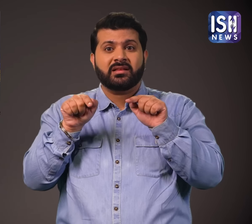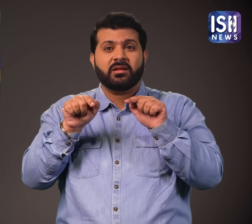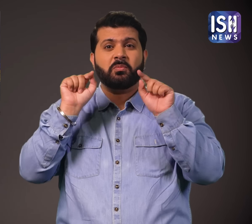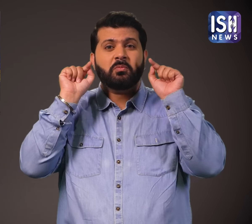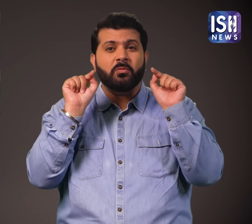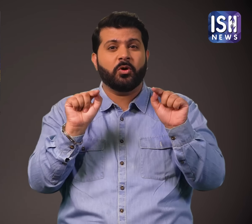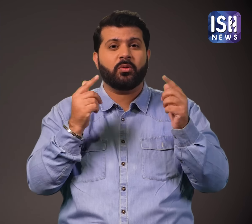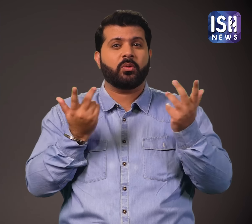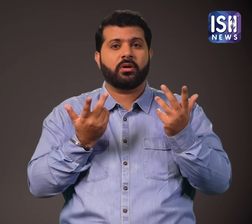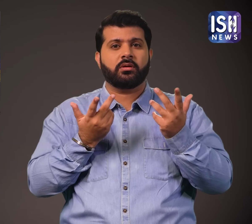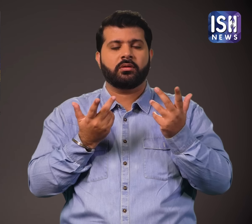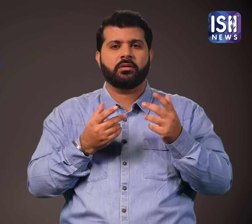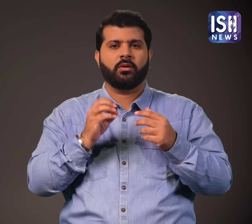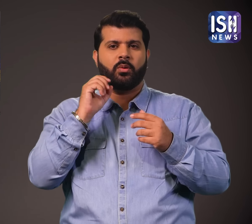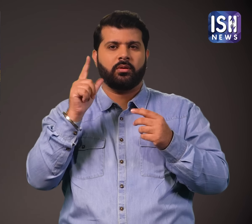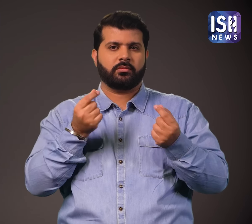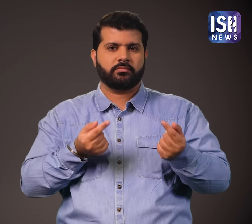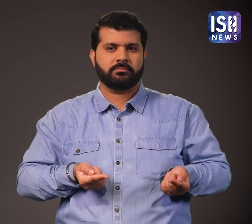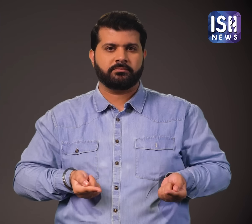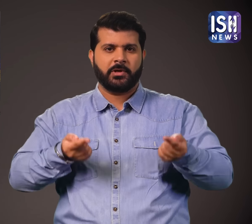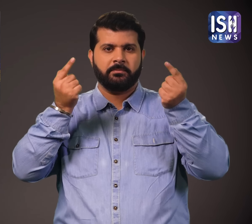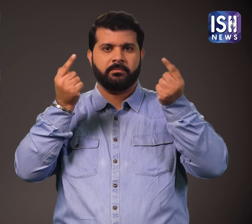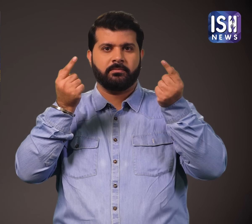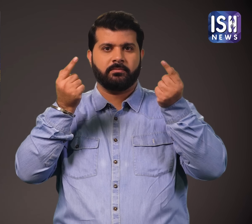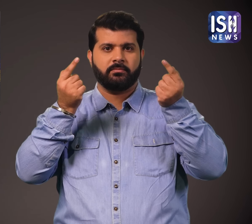Because of this, oil prices have risen sharply.